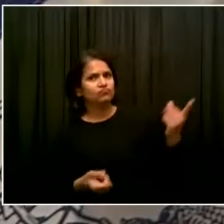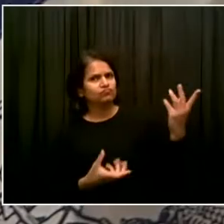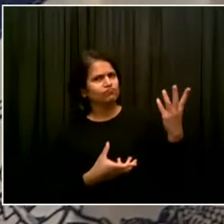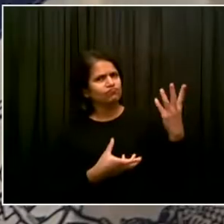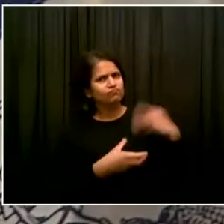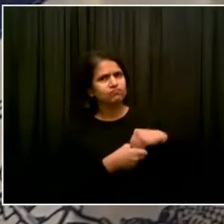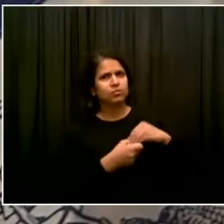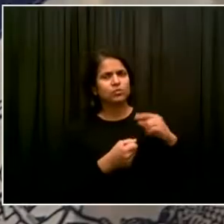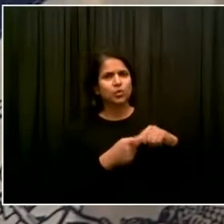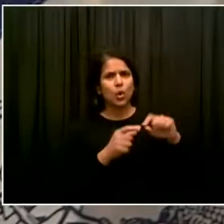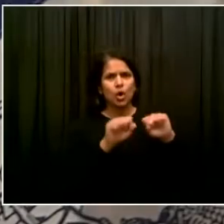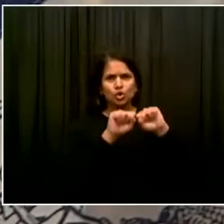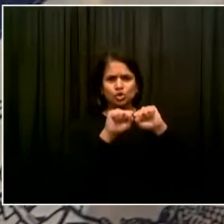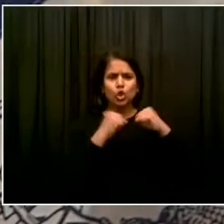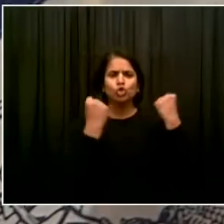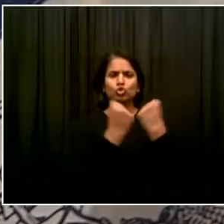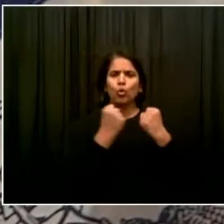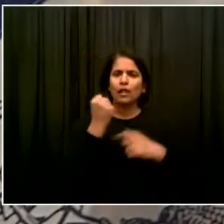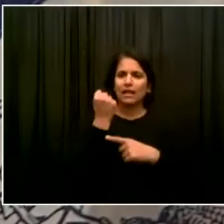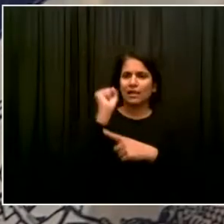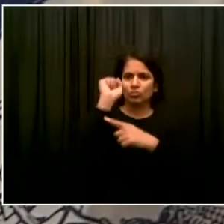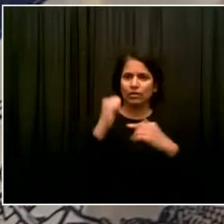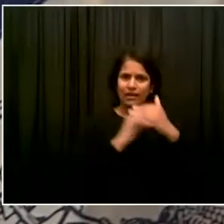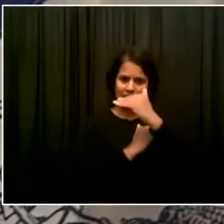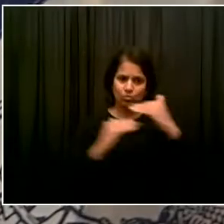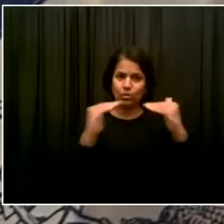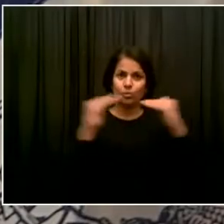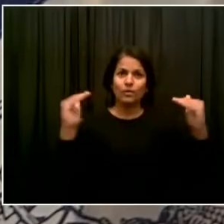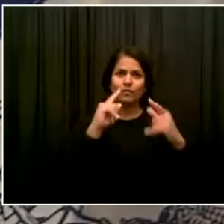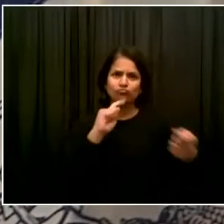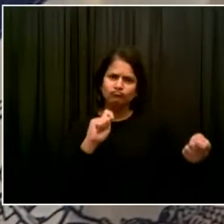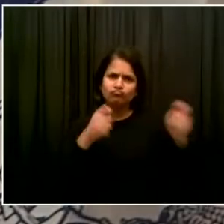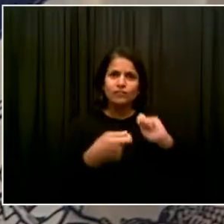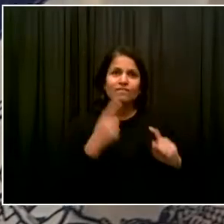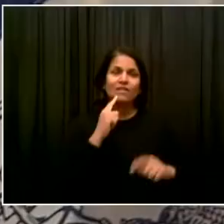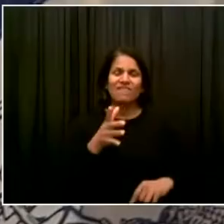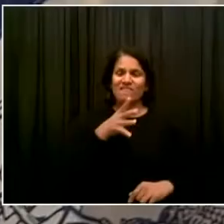BEGINNING OF HER LIFE A VISION OF OCSIA CLHANGE